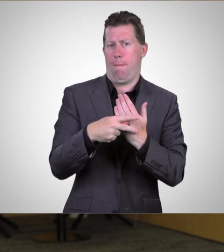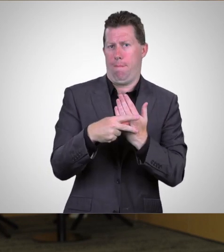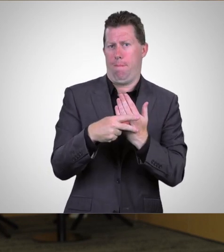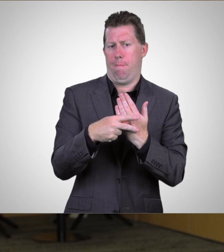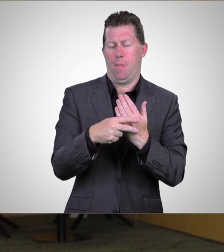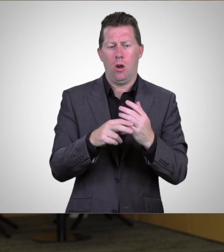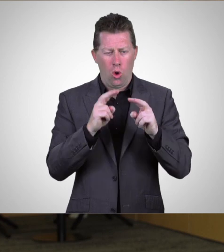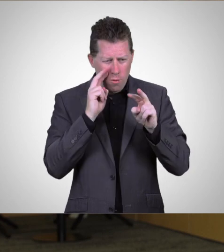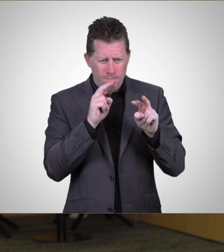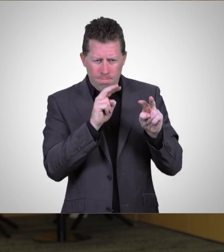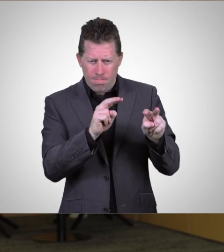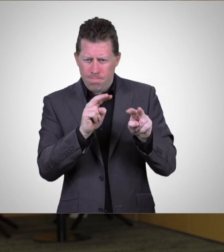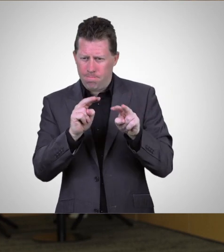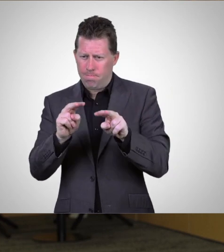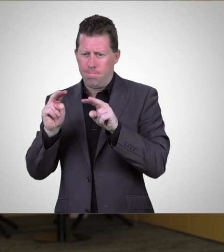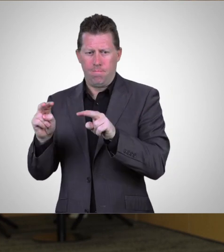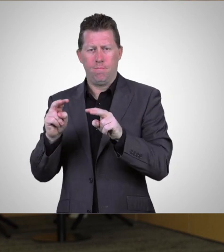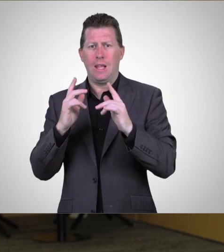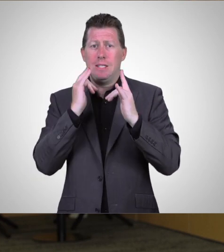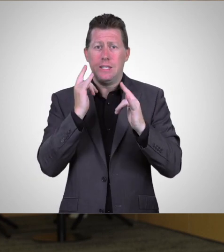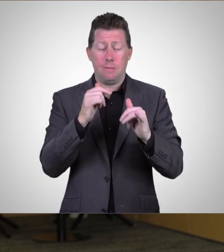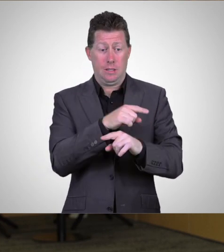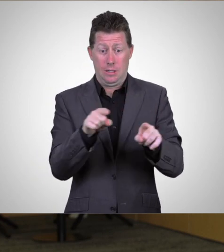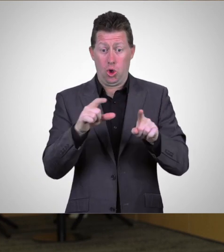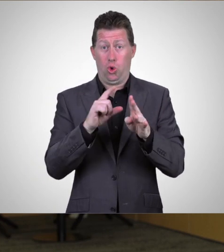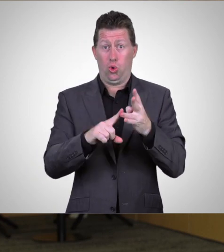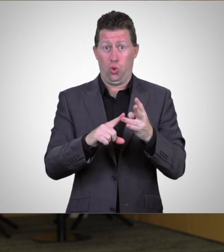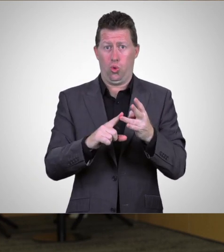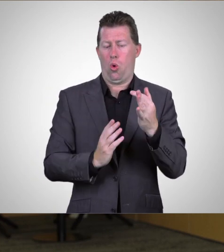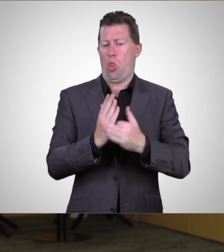so looking at the sorts of assessments that the students get to do over the whole of